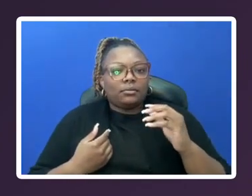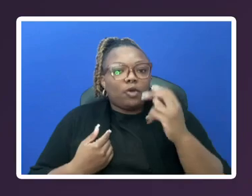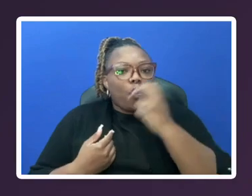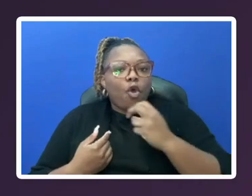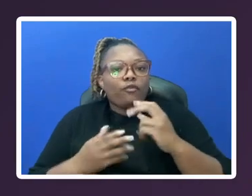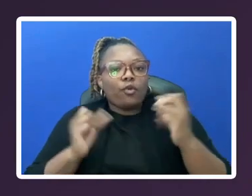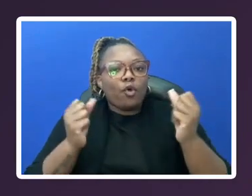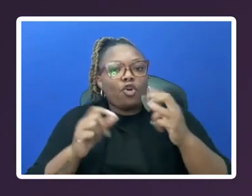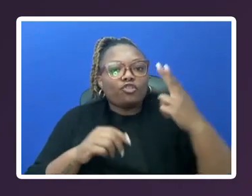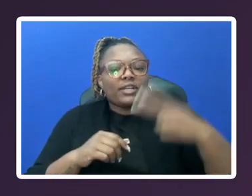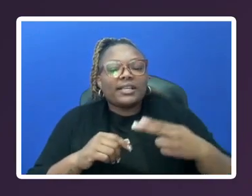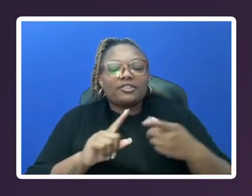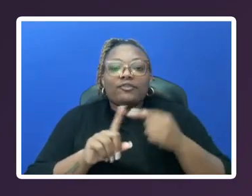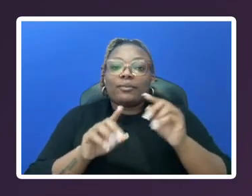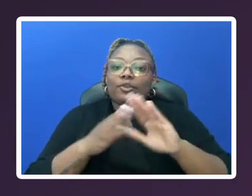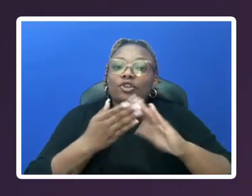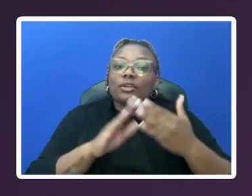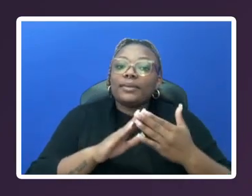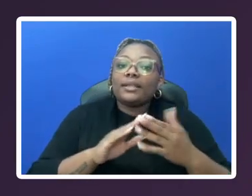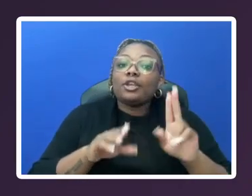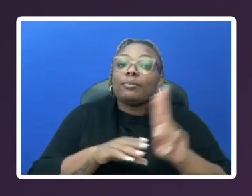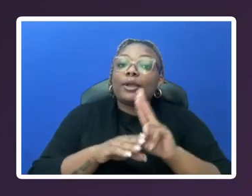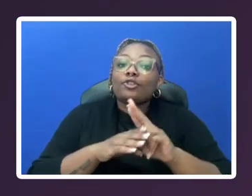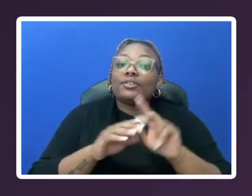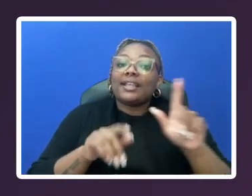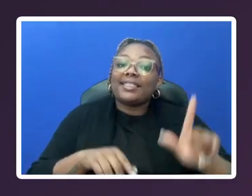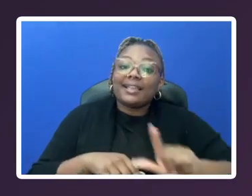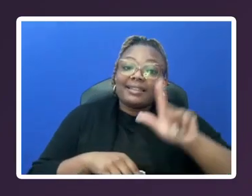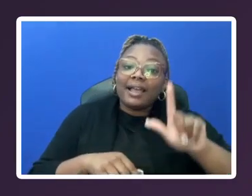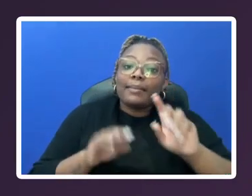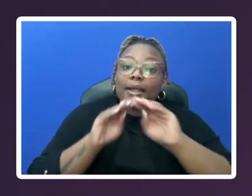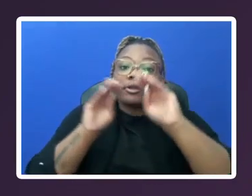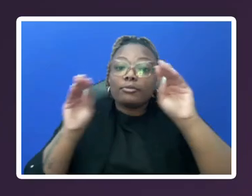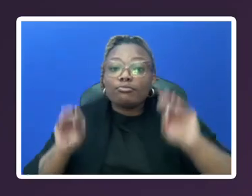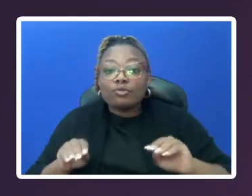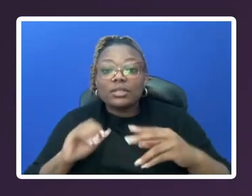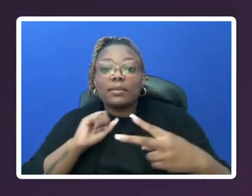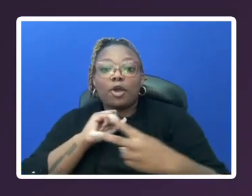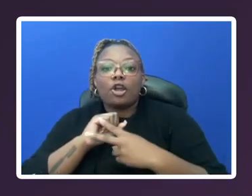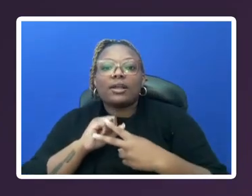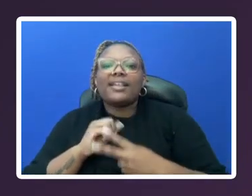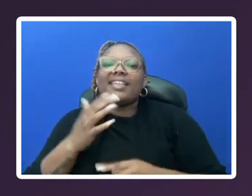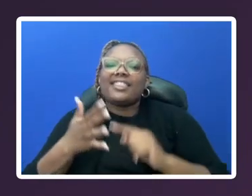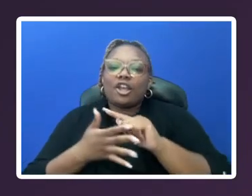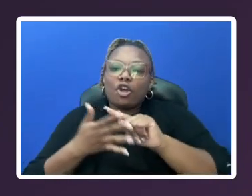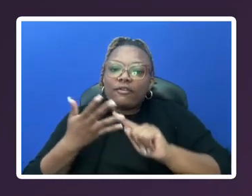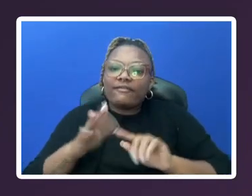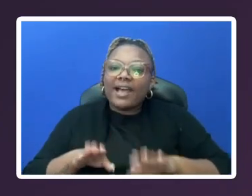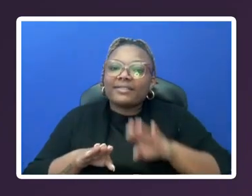museum, or archives. There are five core steps in conducting oral history. And you may see